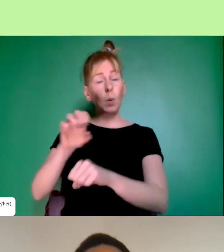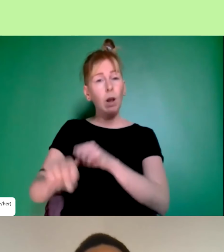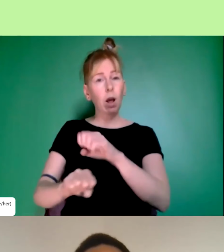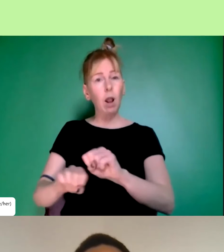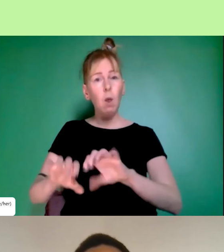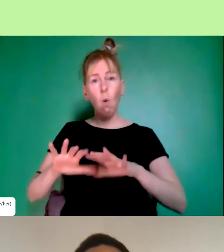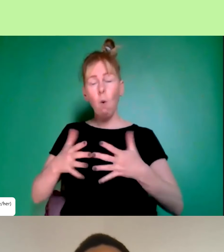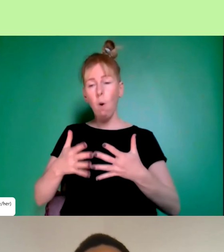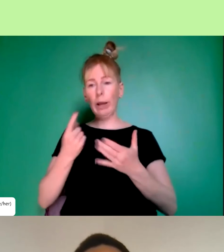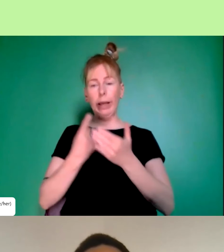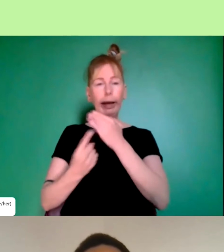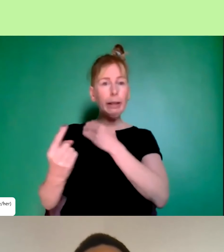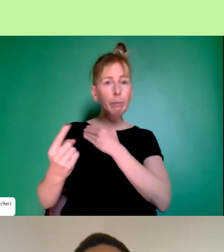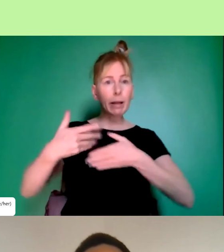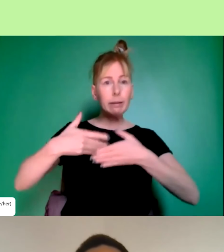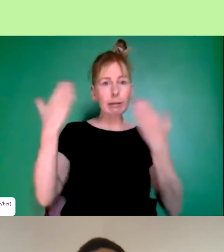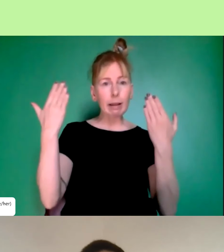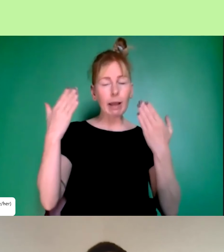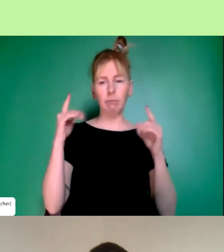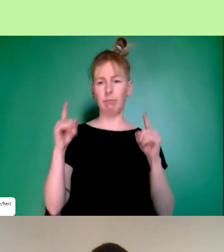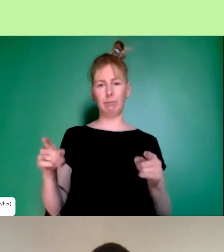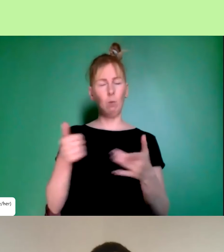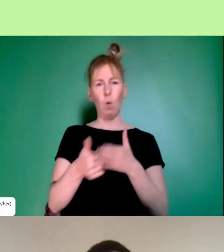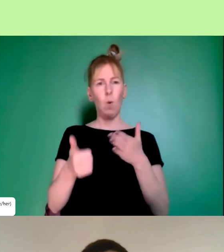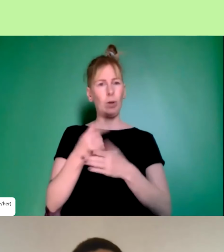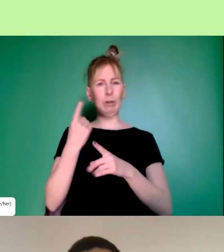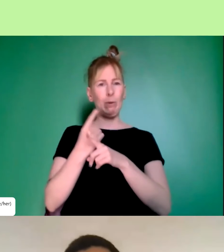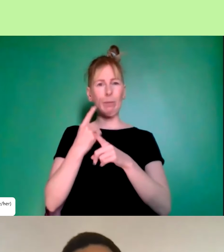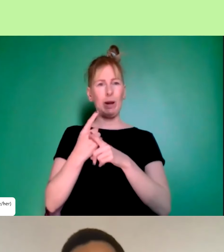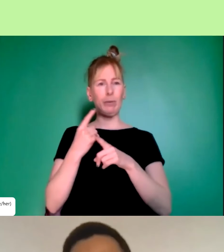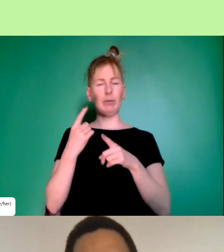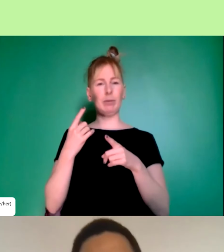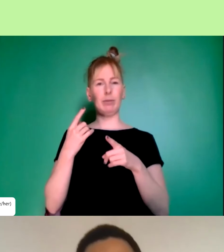talking about colonial legacies and all the structures. You know, even in South Africa